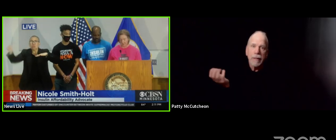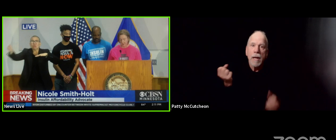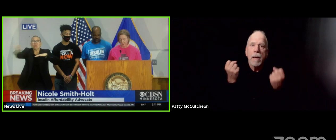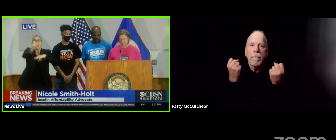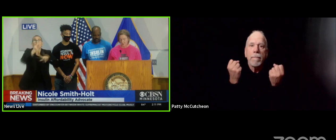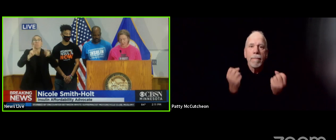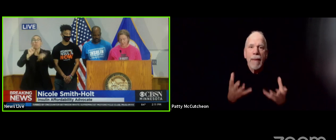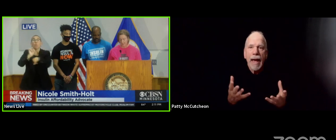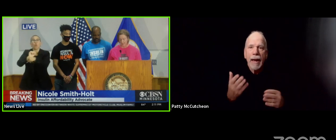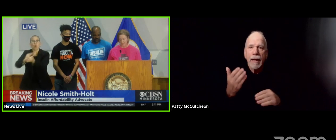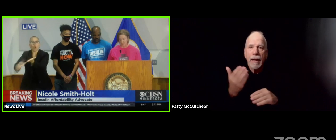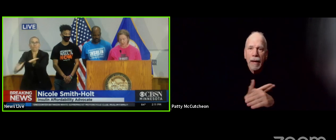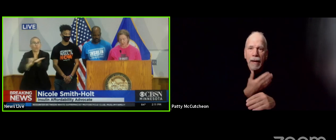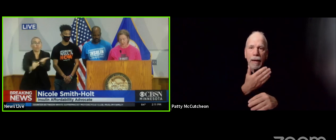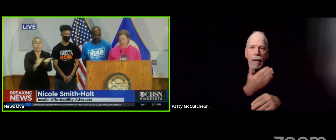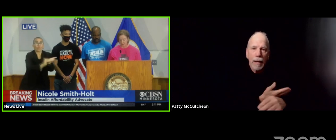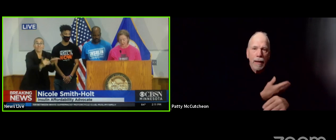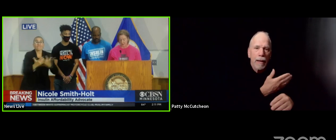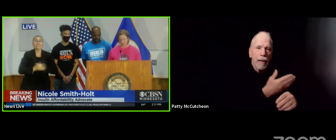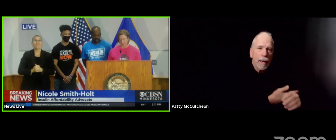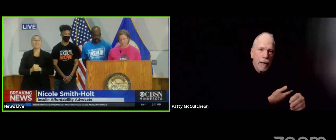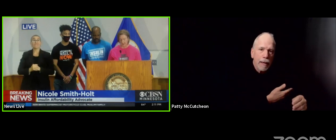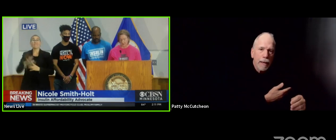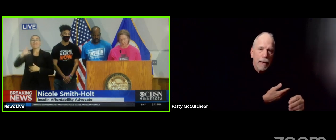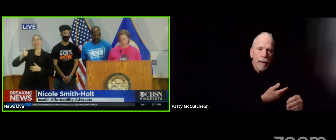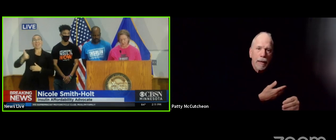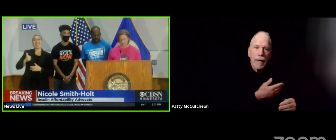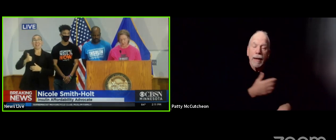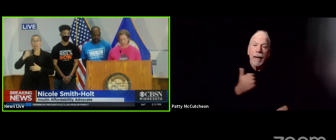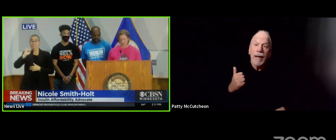BORDER. WHICH MANY MINNESOTANS CROSSED TO BUY INSULIN AT A FRACTION OF WHAT IT COSTS